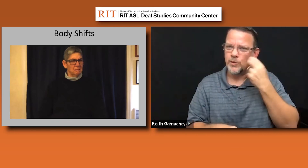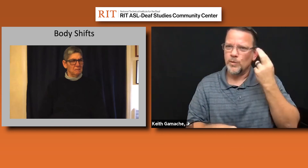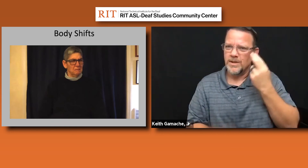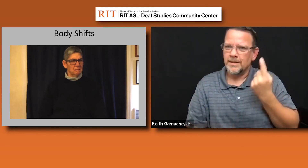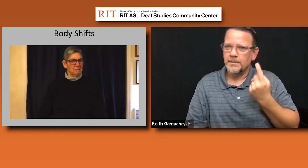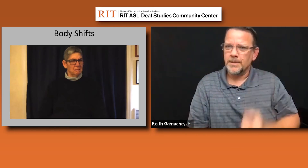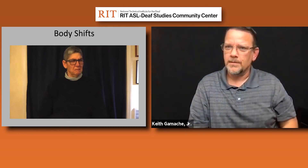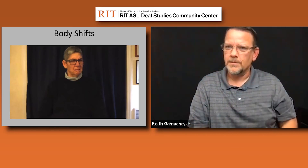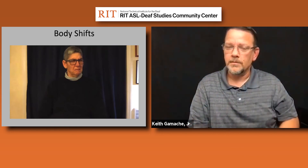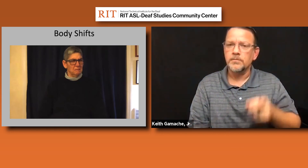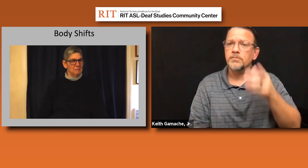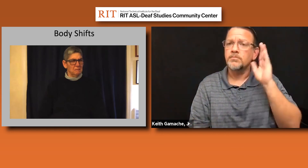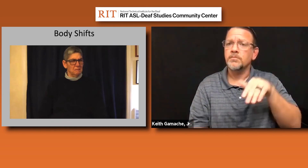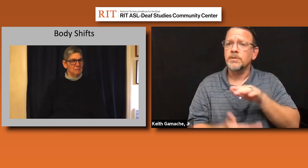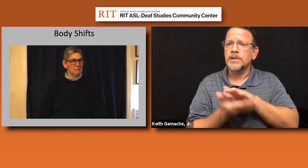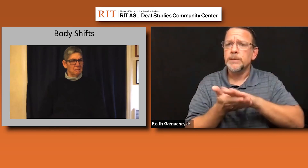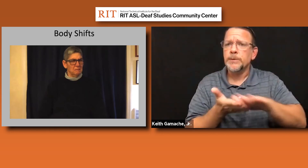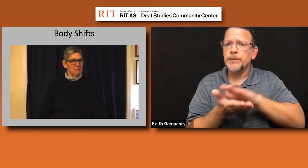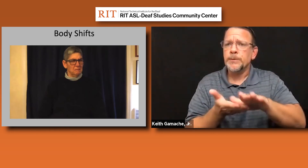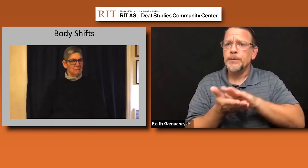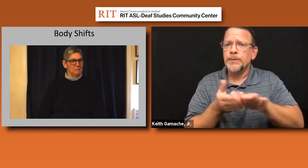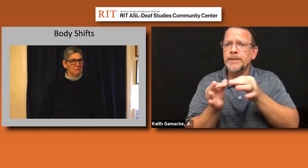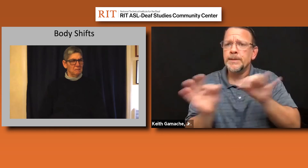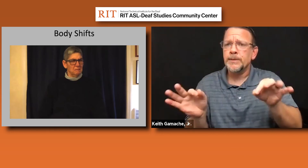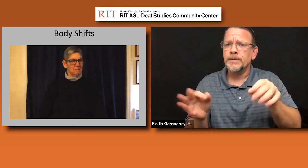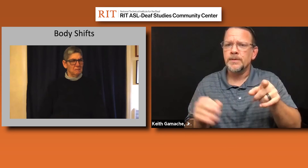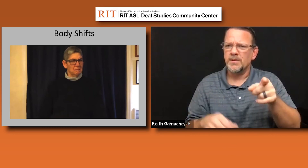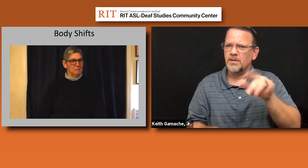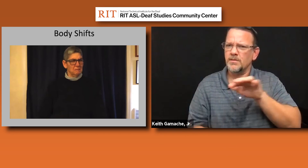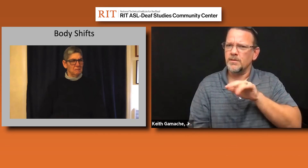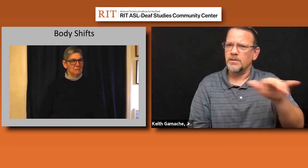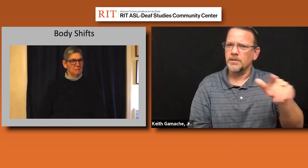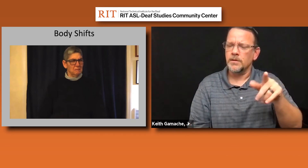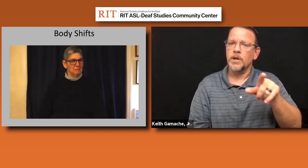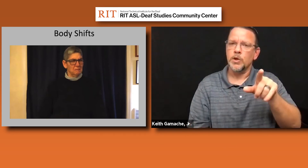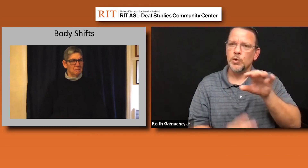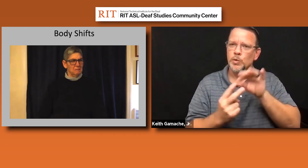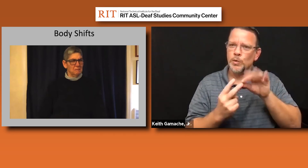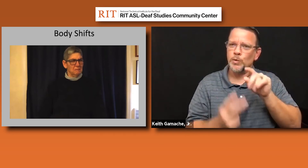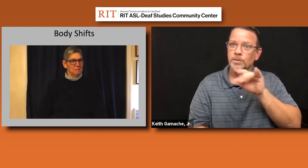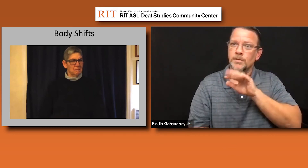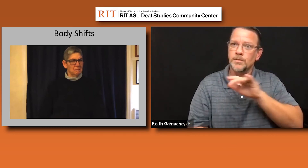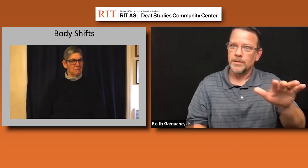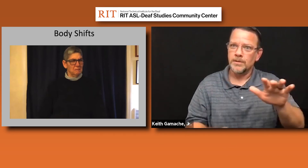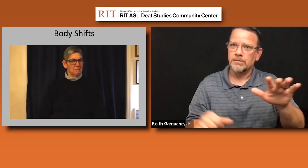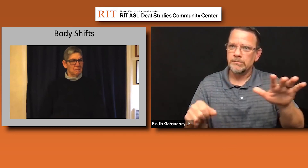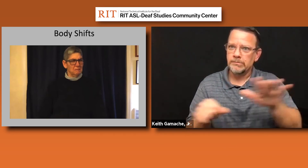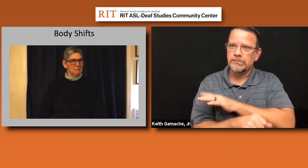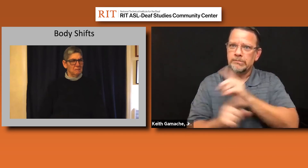I tend to see, and I just realized something. We're talking about purifying the language, purification,